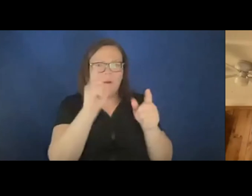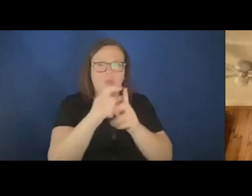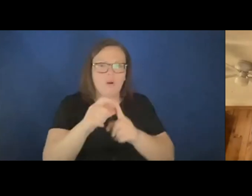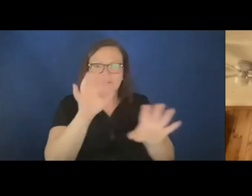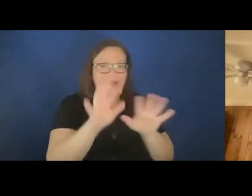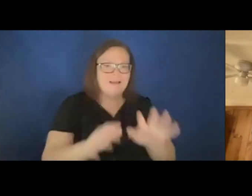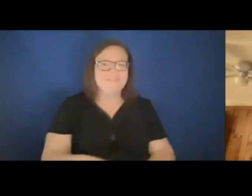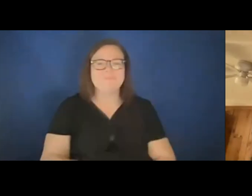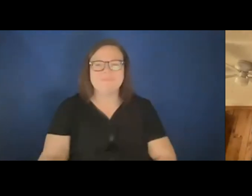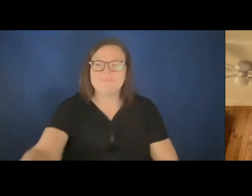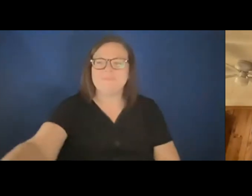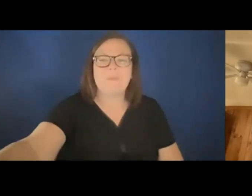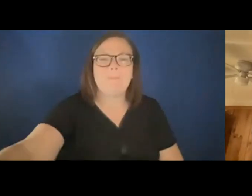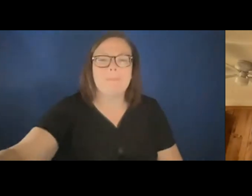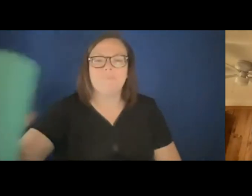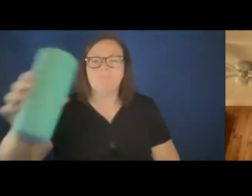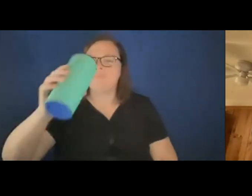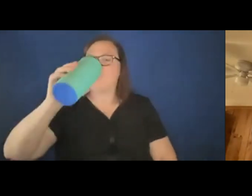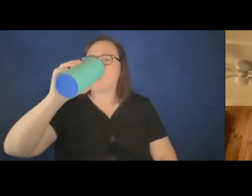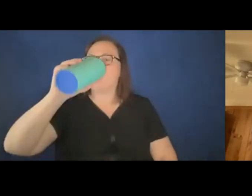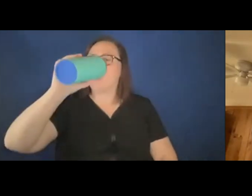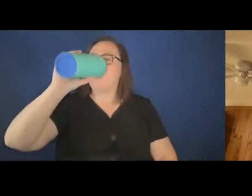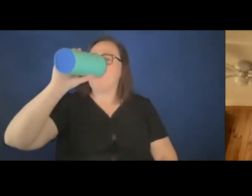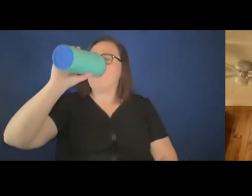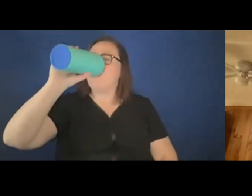"where's the words." But it's hilarious to me that Google docs--Anonymous Iguana!--Anonymous